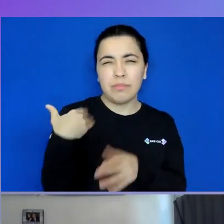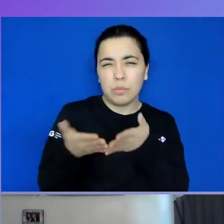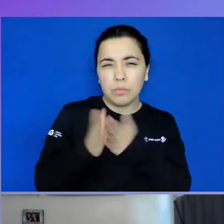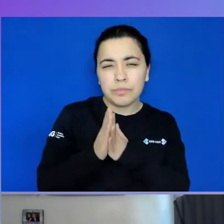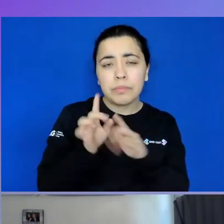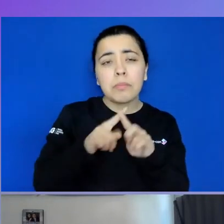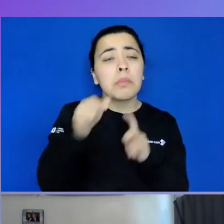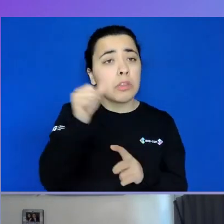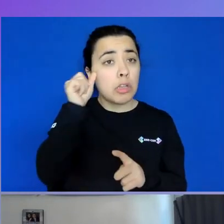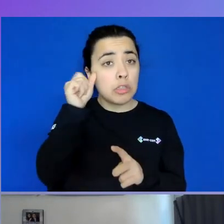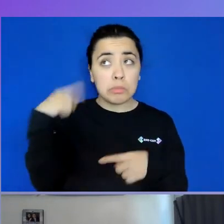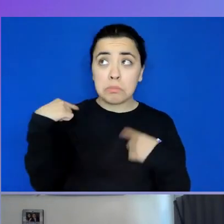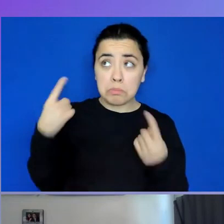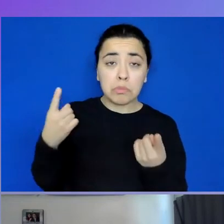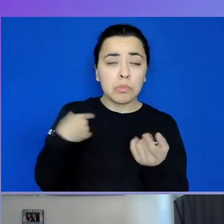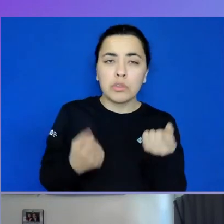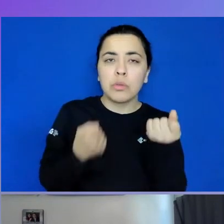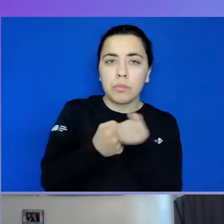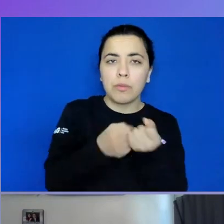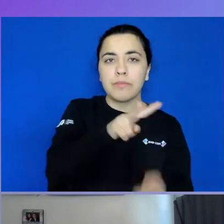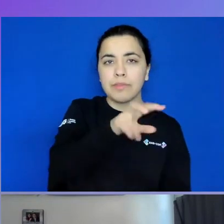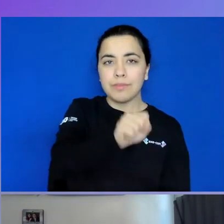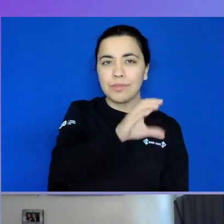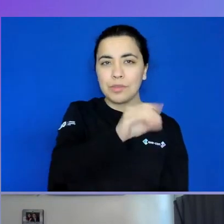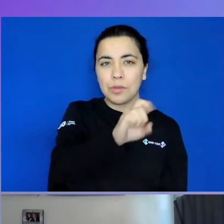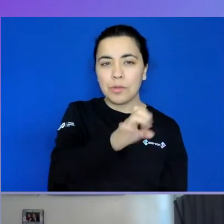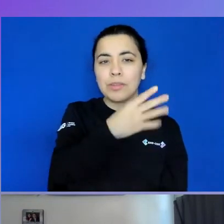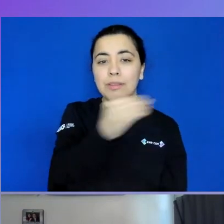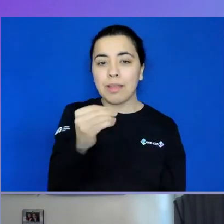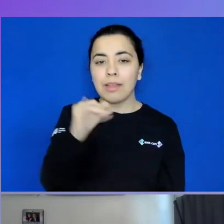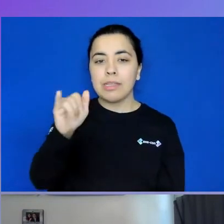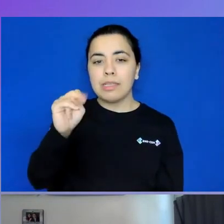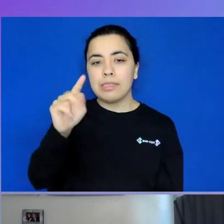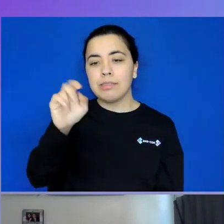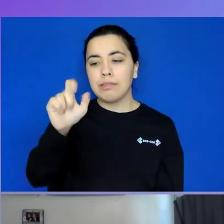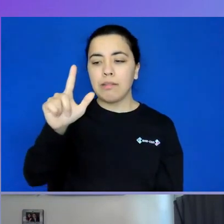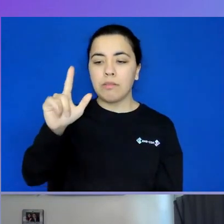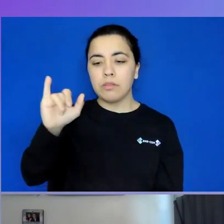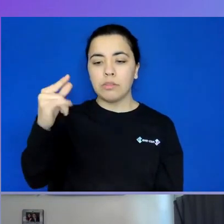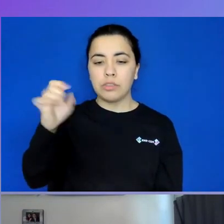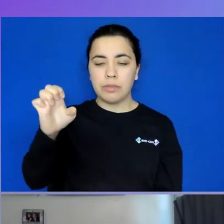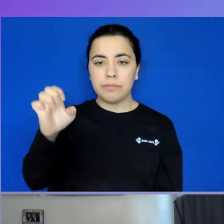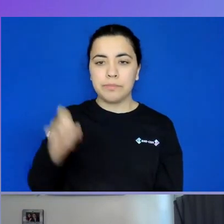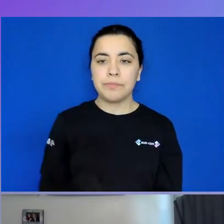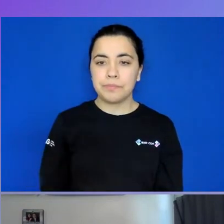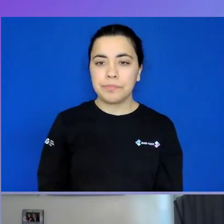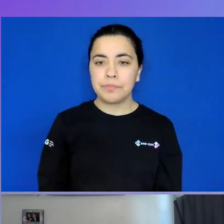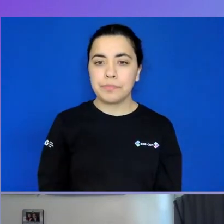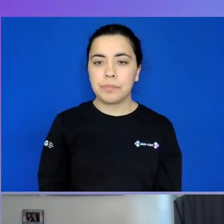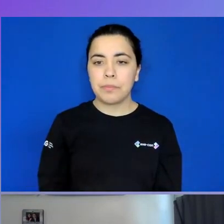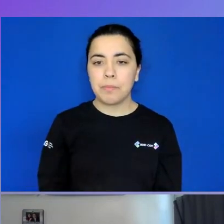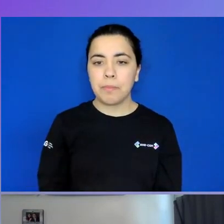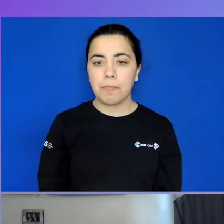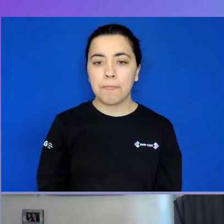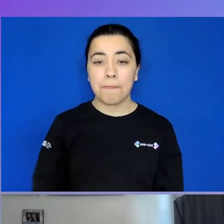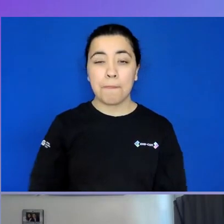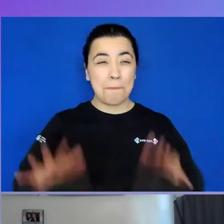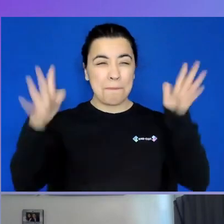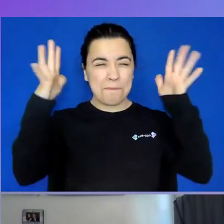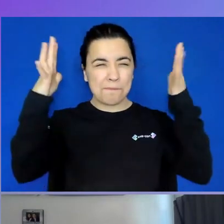yesterday, we support VS code as well as IntelliJ. Hooray hooray!